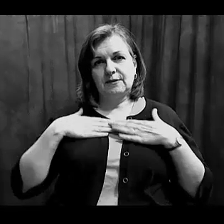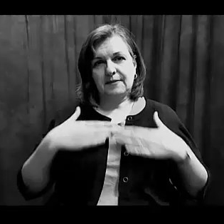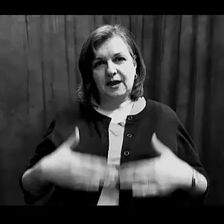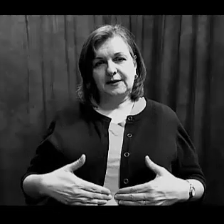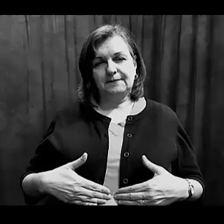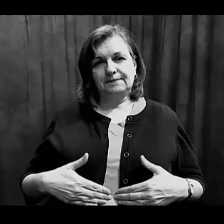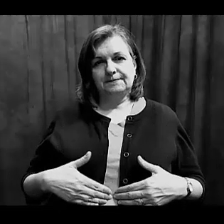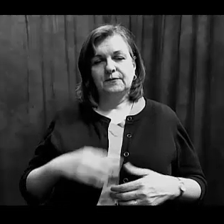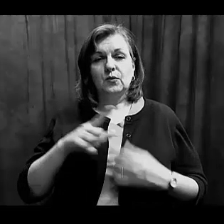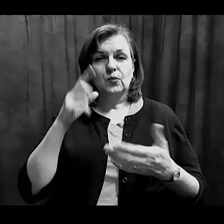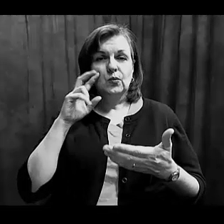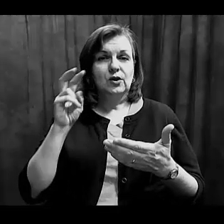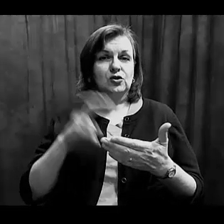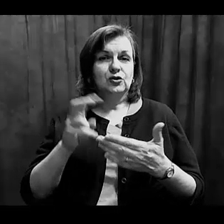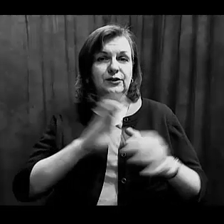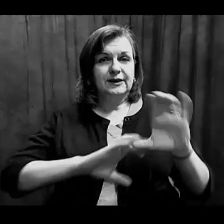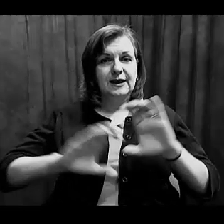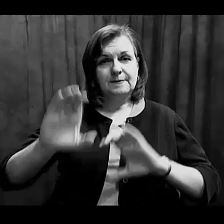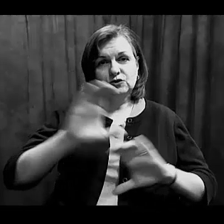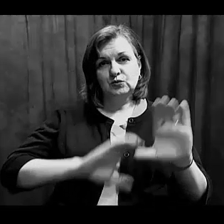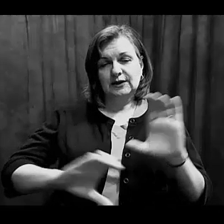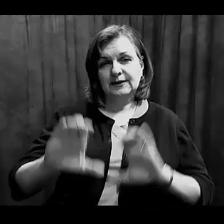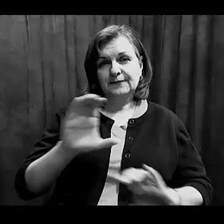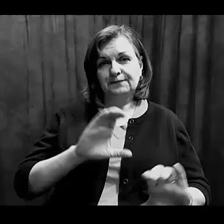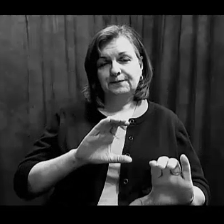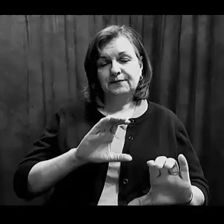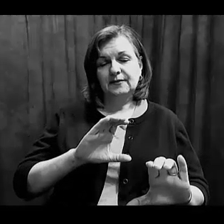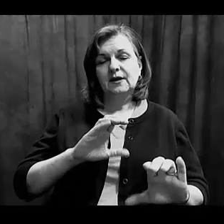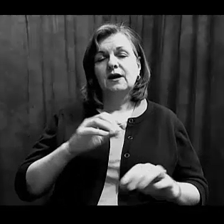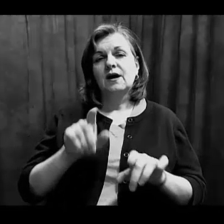so when we look at chemistry